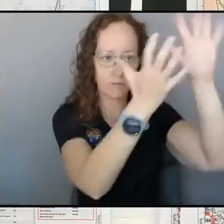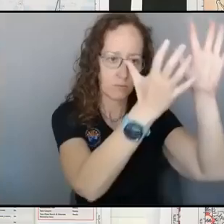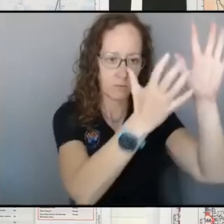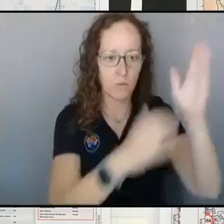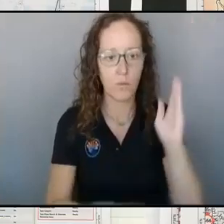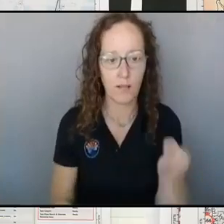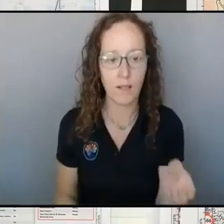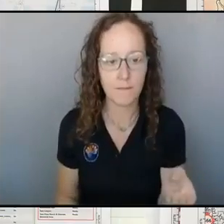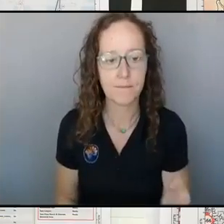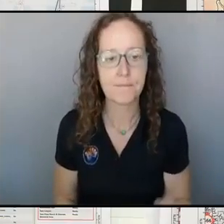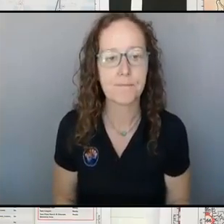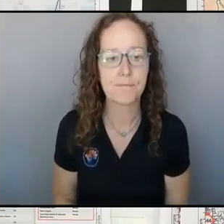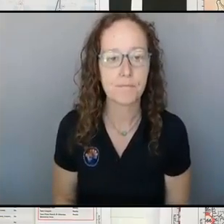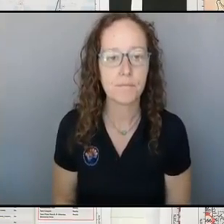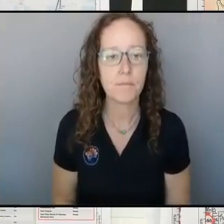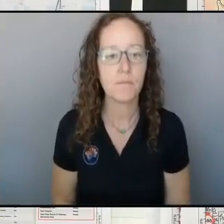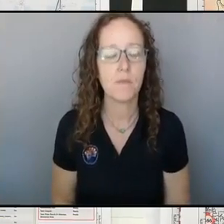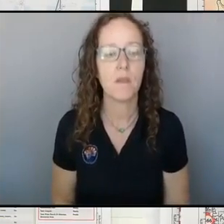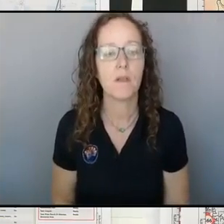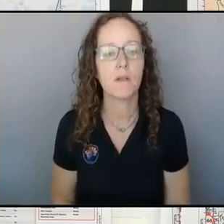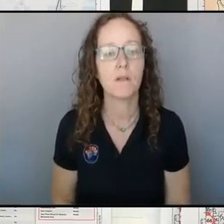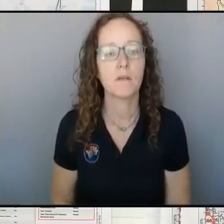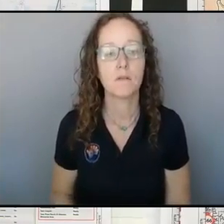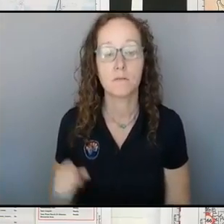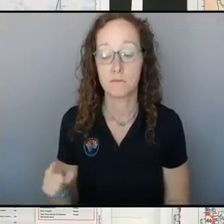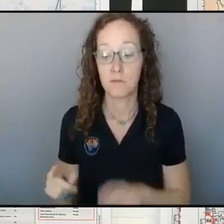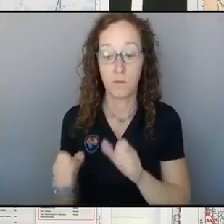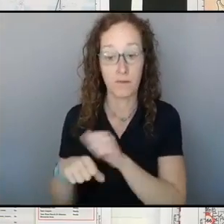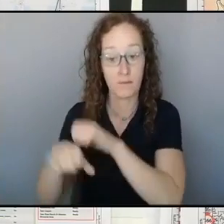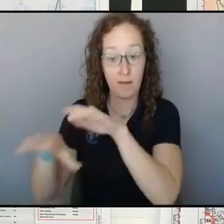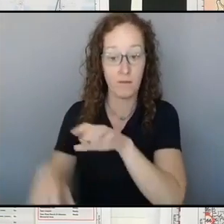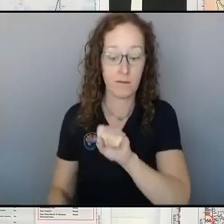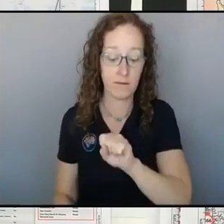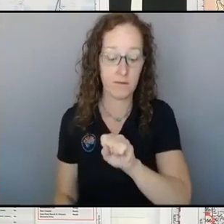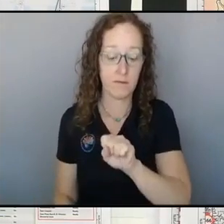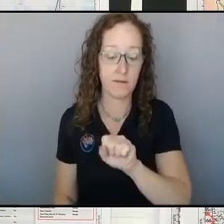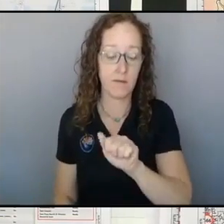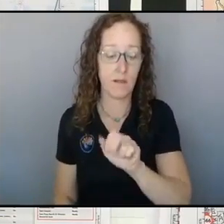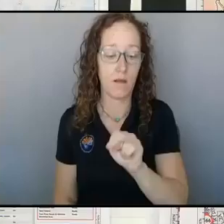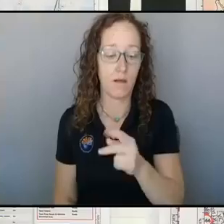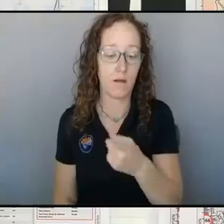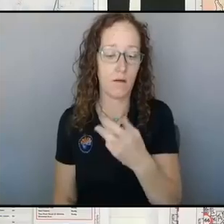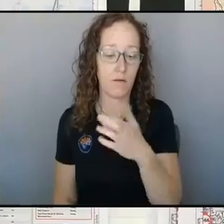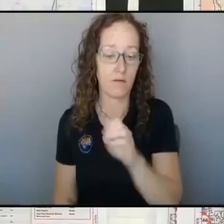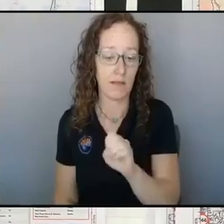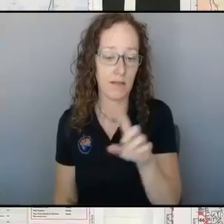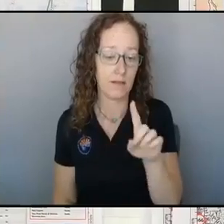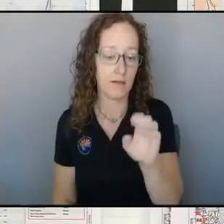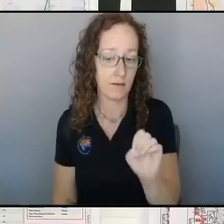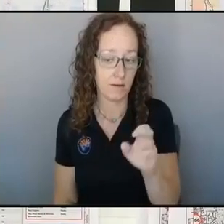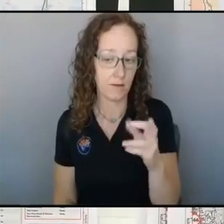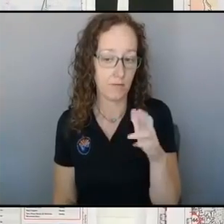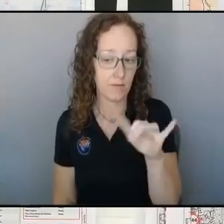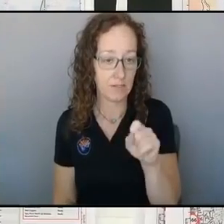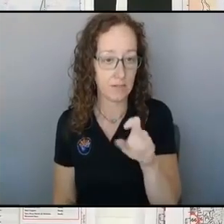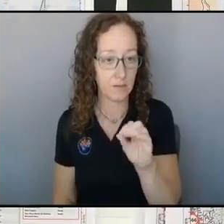we are to the Sangre de Cristo Mountains, the less favorable some of those conditions are but the moment that you get